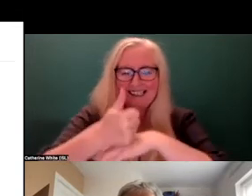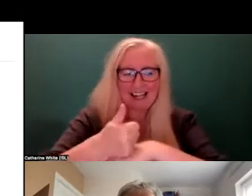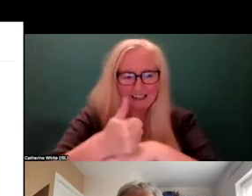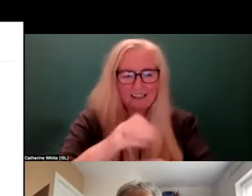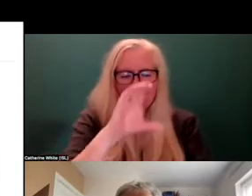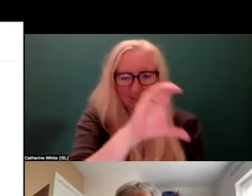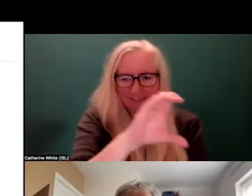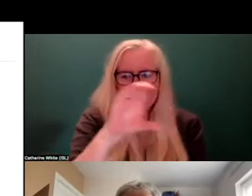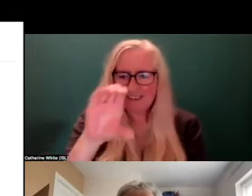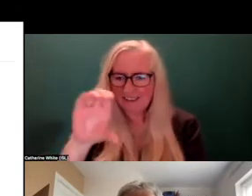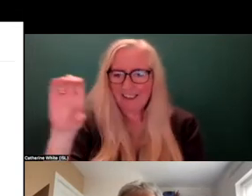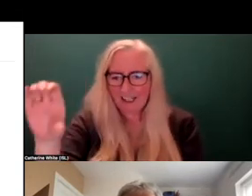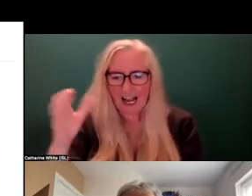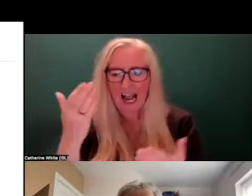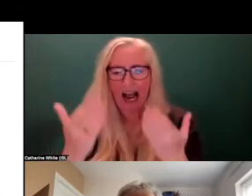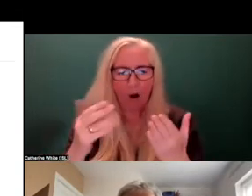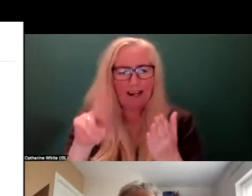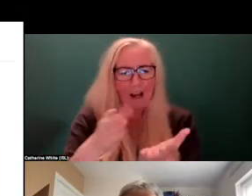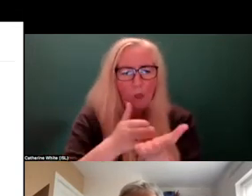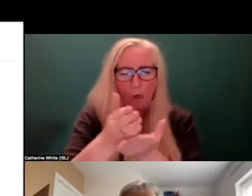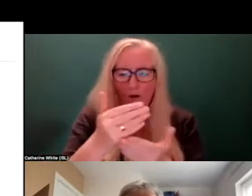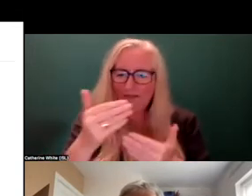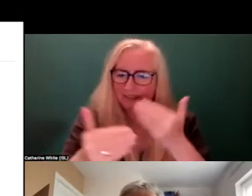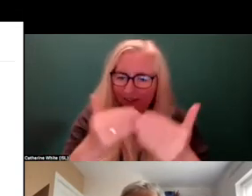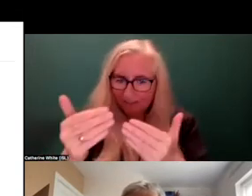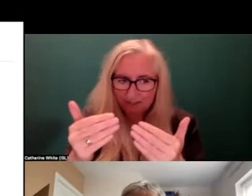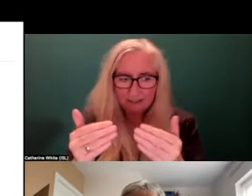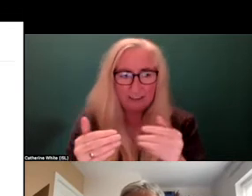And there are, I suppose, two slightly different drivers for how we move through this.